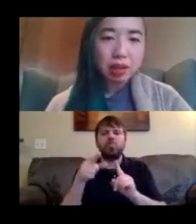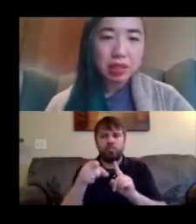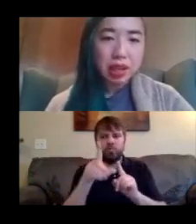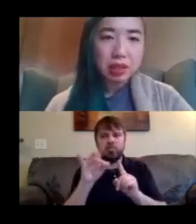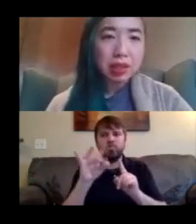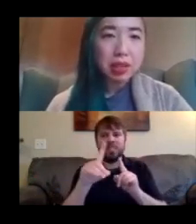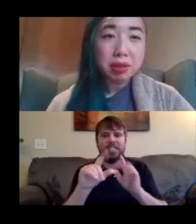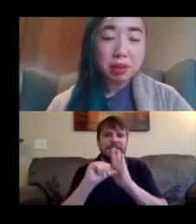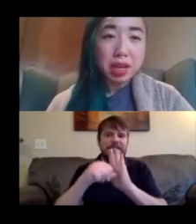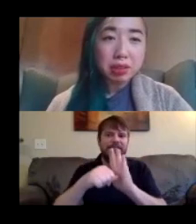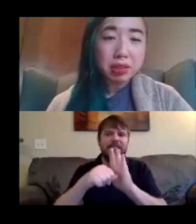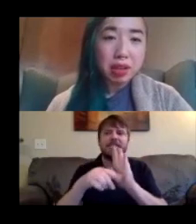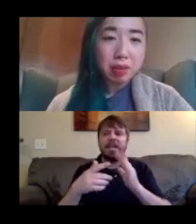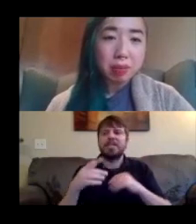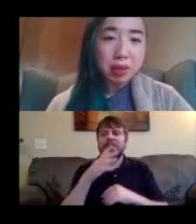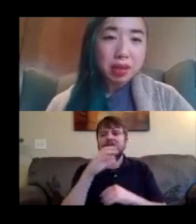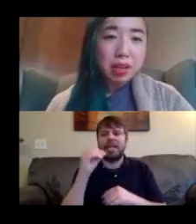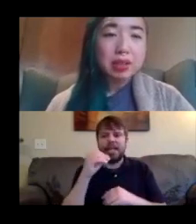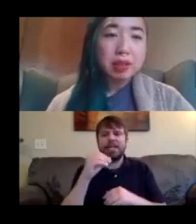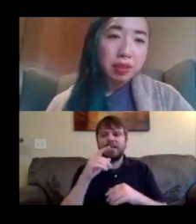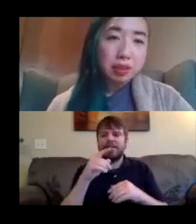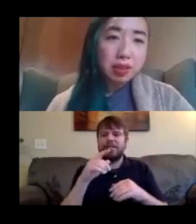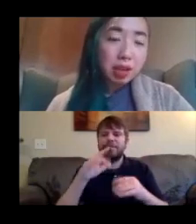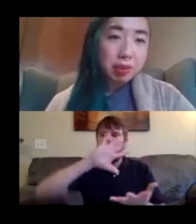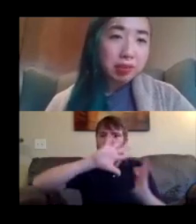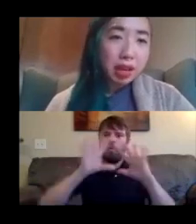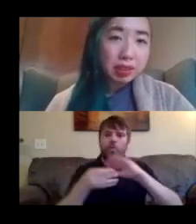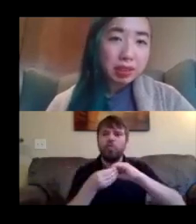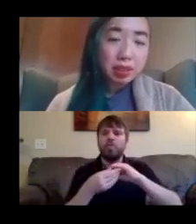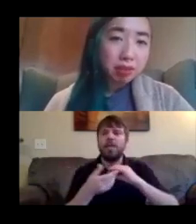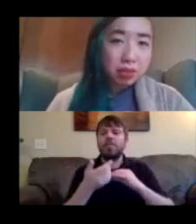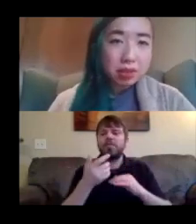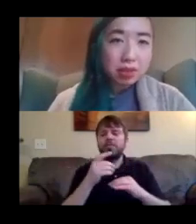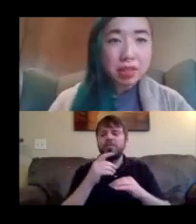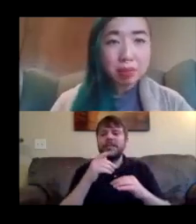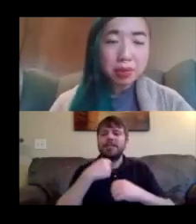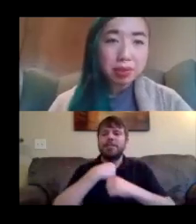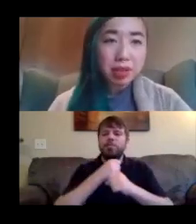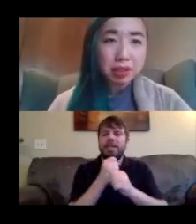together it creates a different type of text than the original. And that's the point, right? Is to